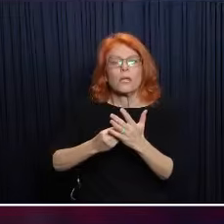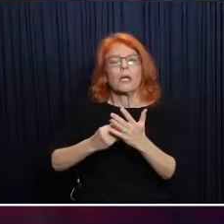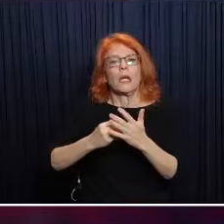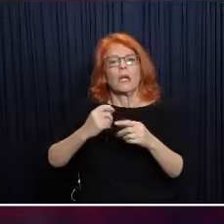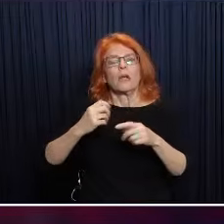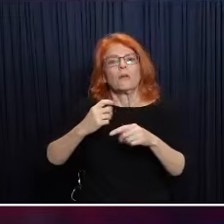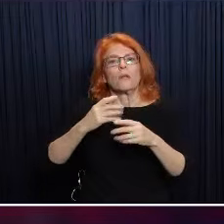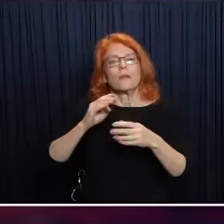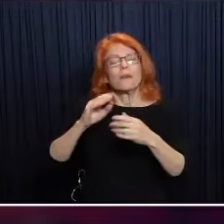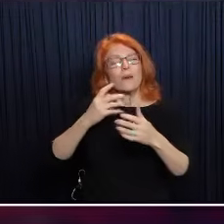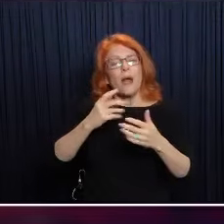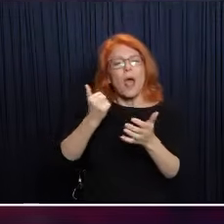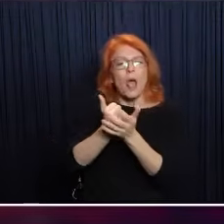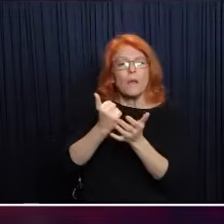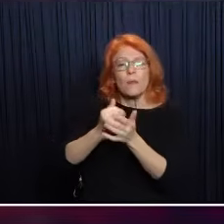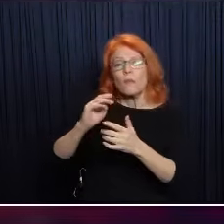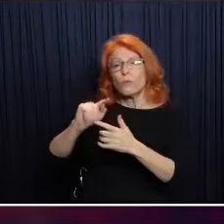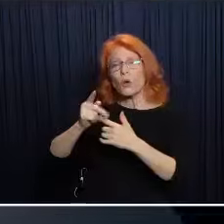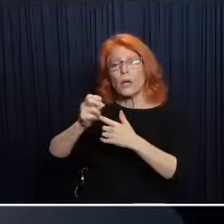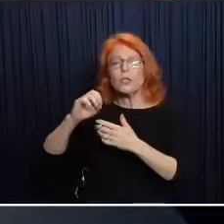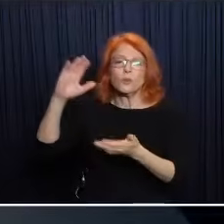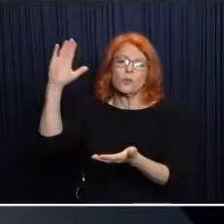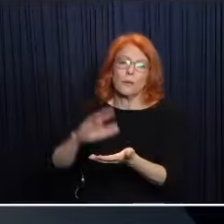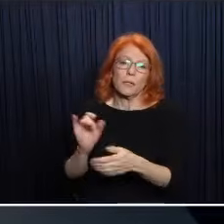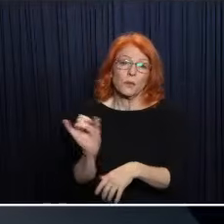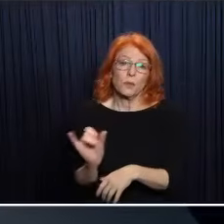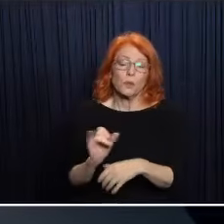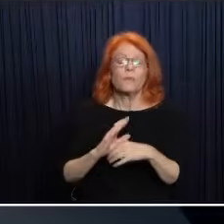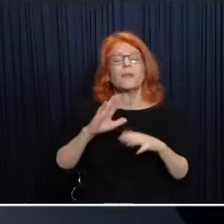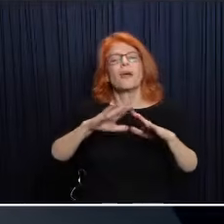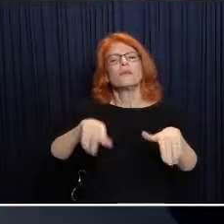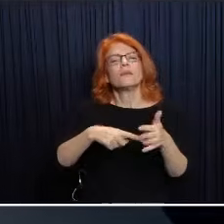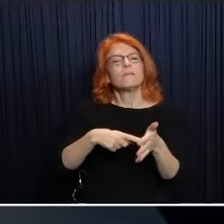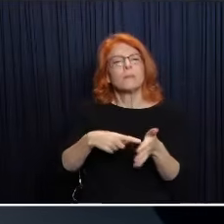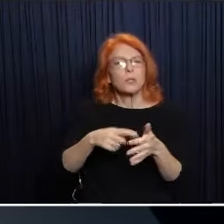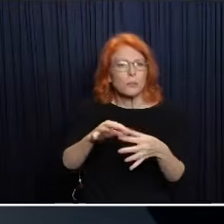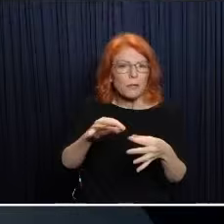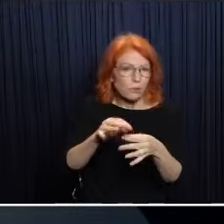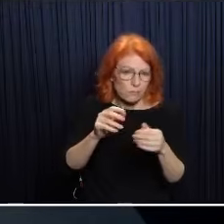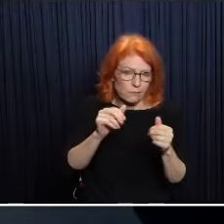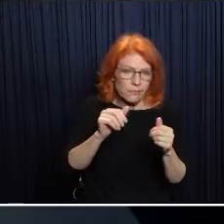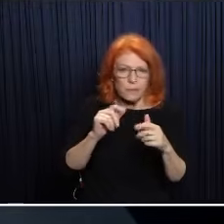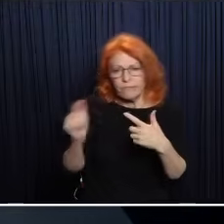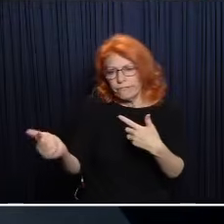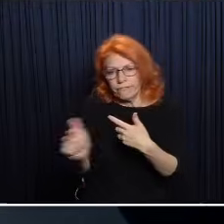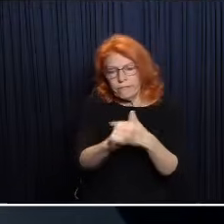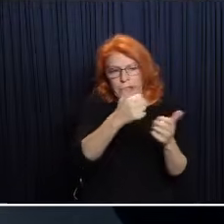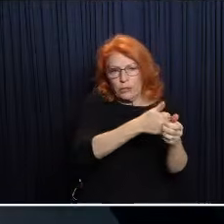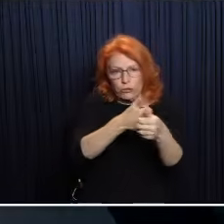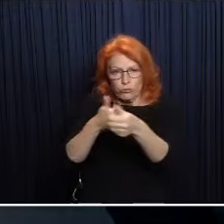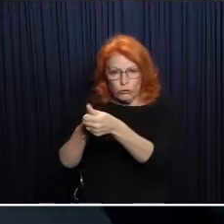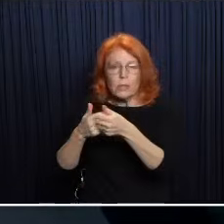DOWN UNTIL WE ADDRESS THE DEBT AND SELL TREASURIES AT A RATE THAT MAKES MORTGAGE RATES COME